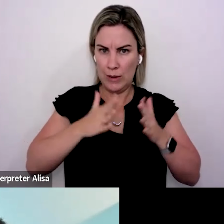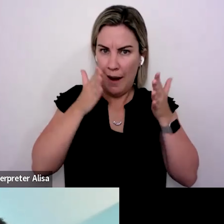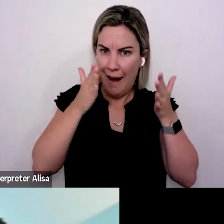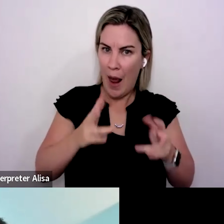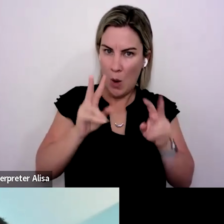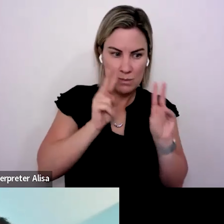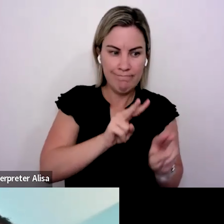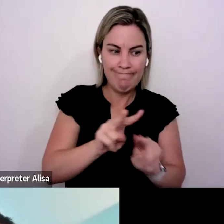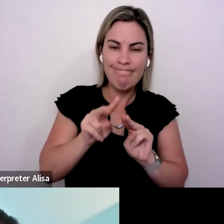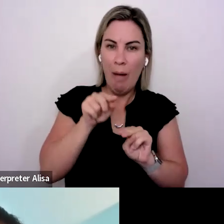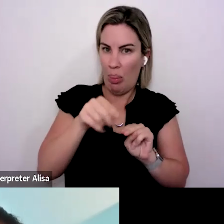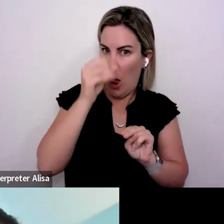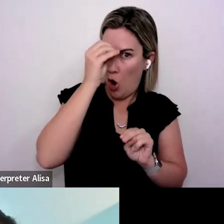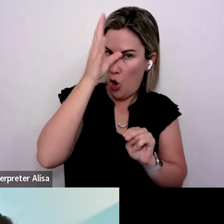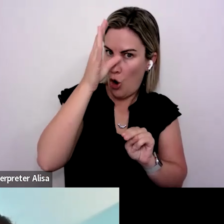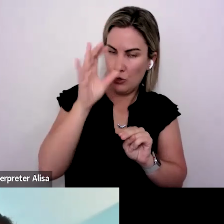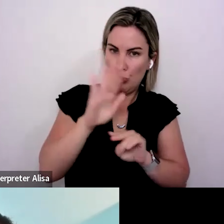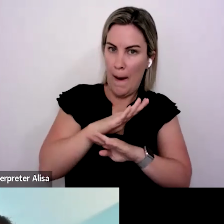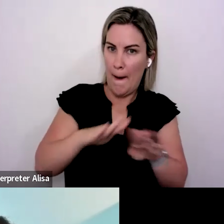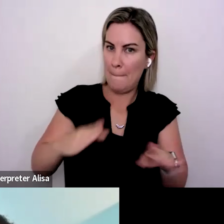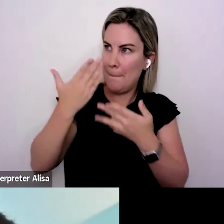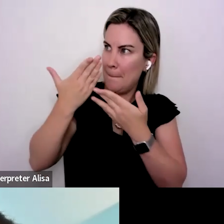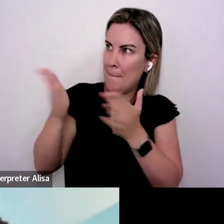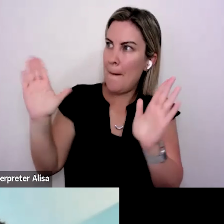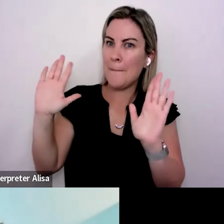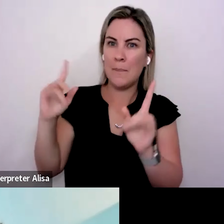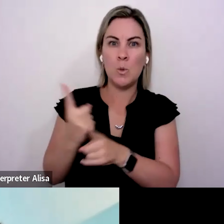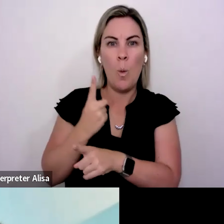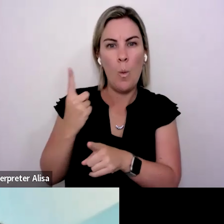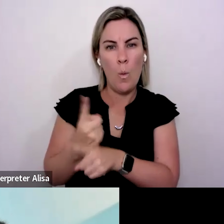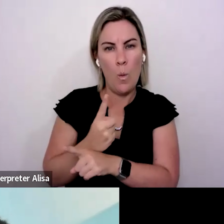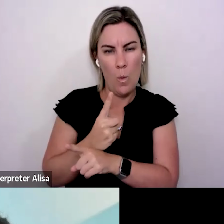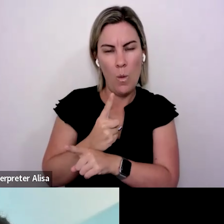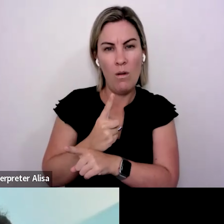Are there traditional designs or stories or dancers that